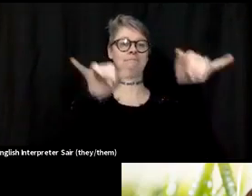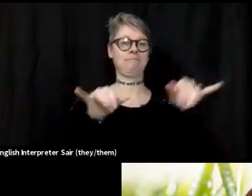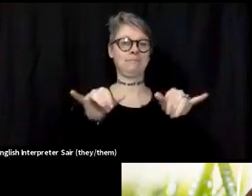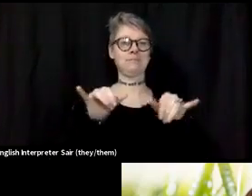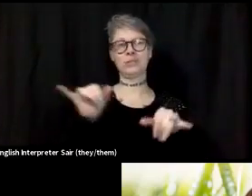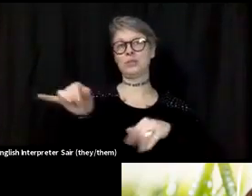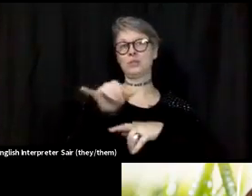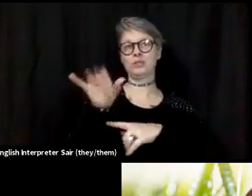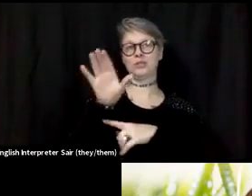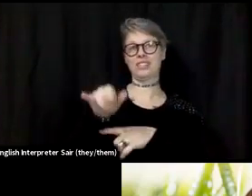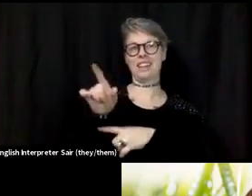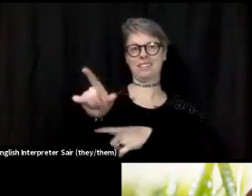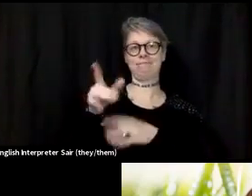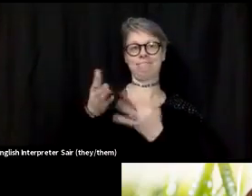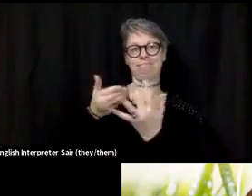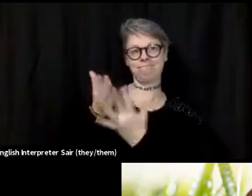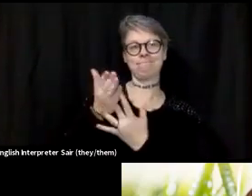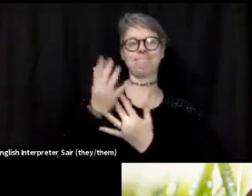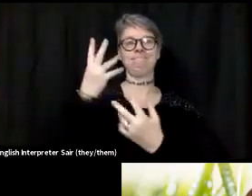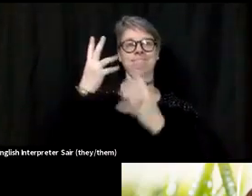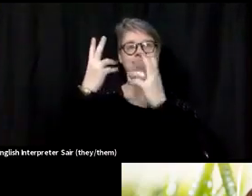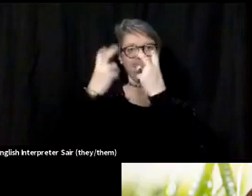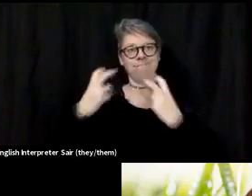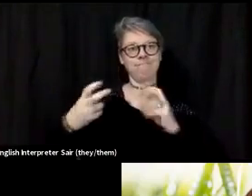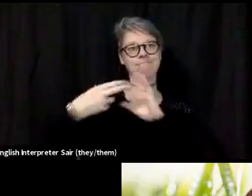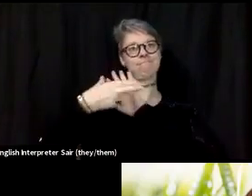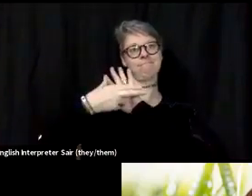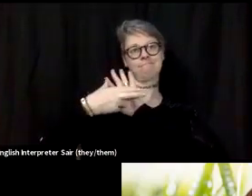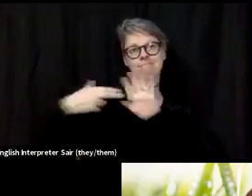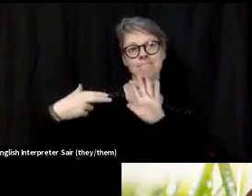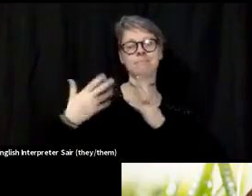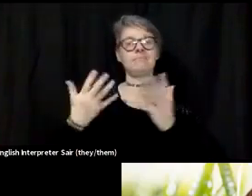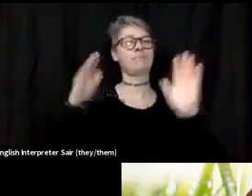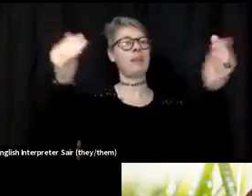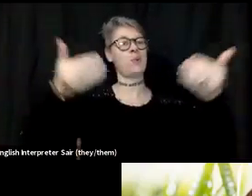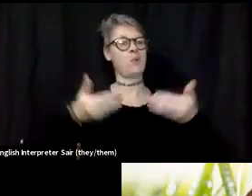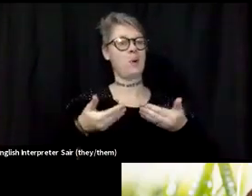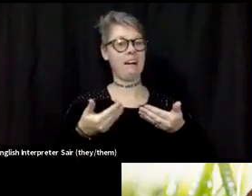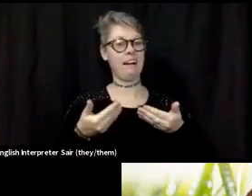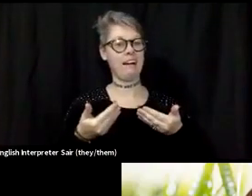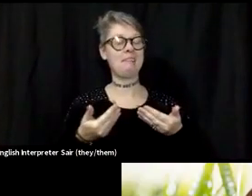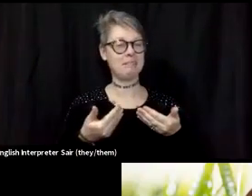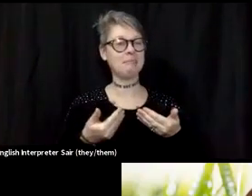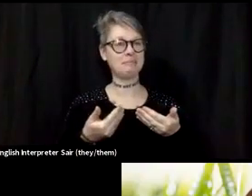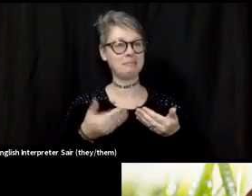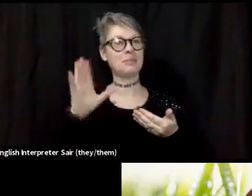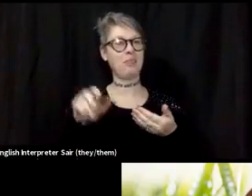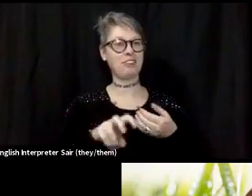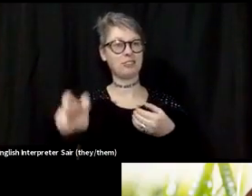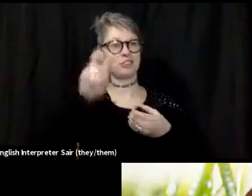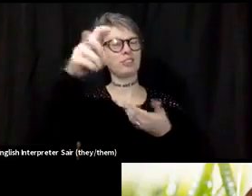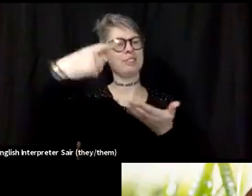a lot of adults. s, nowadays are our s, nowadays are are going through this journey as well and. I welcome you all to.